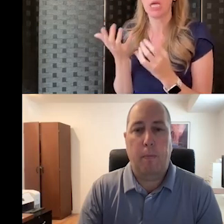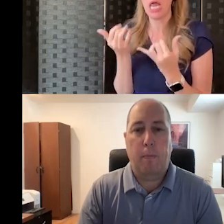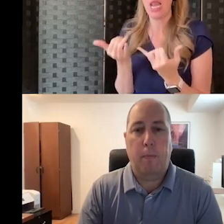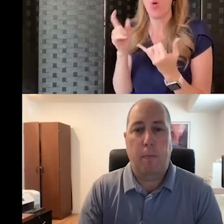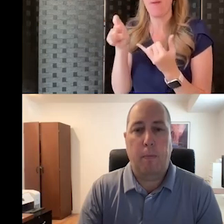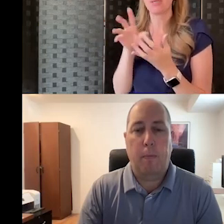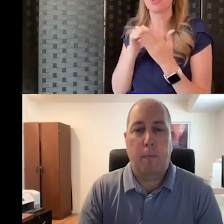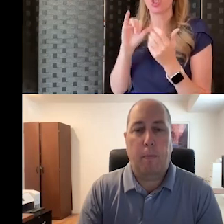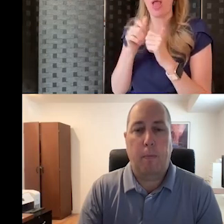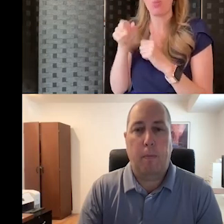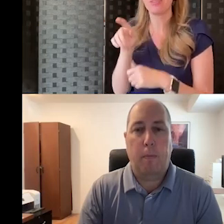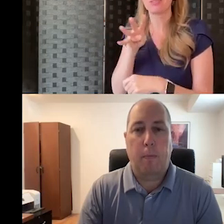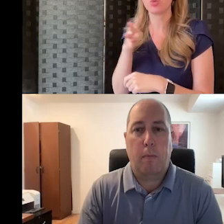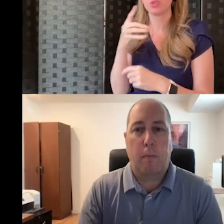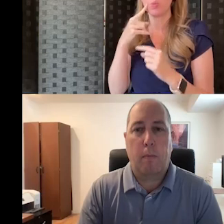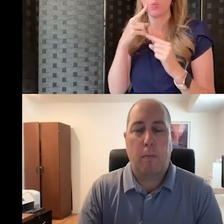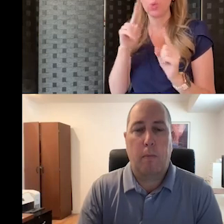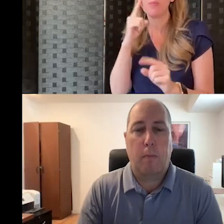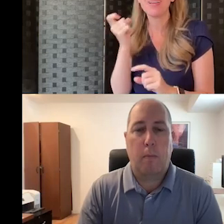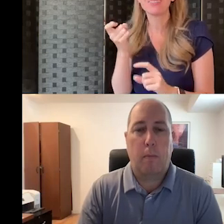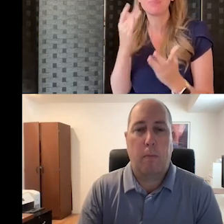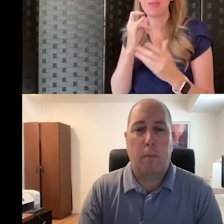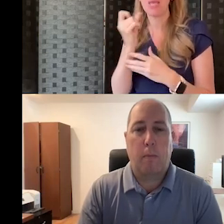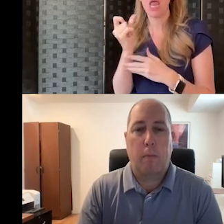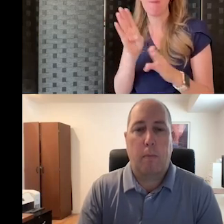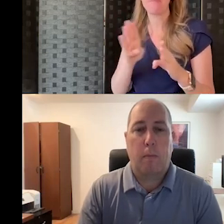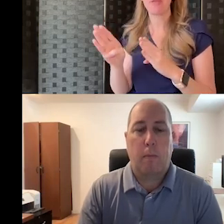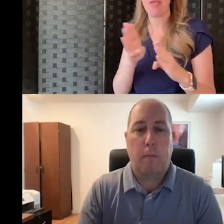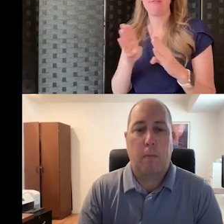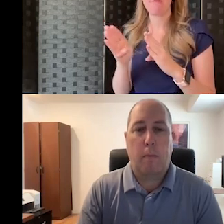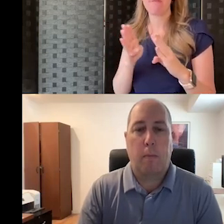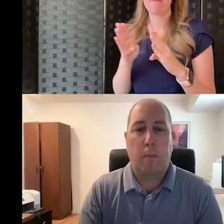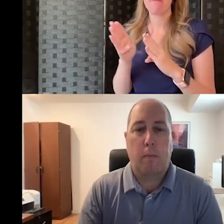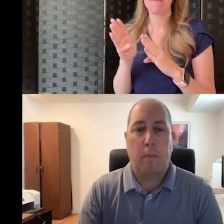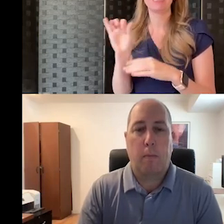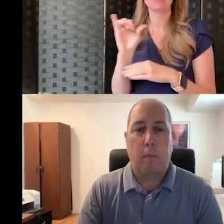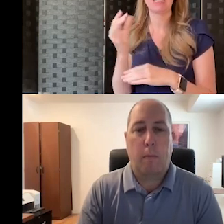this particular grid works because it may not behave as the previous grid that I encountered